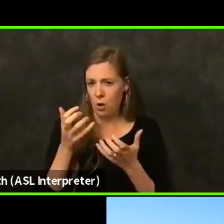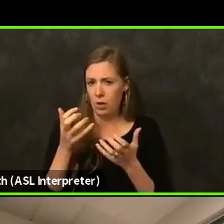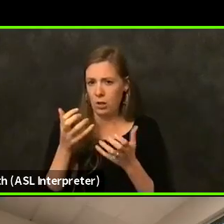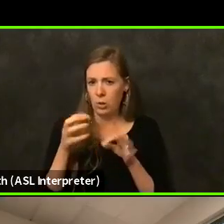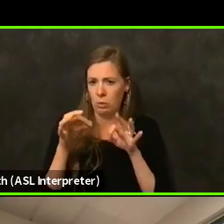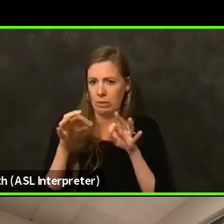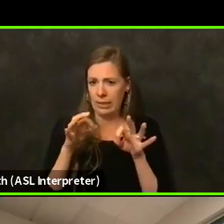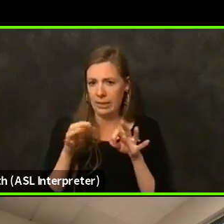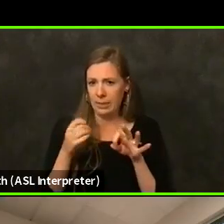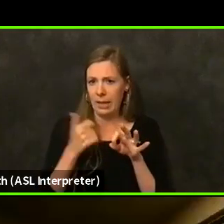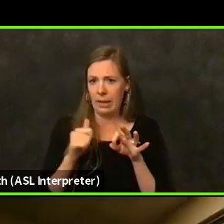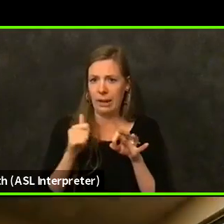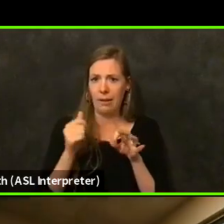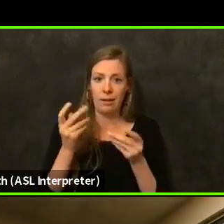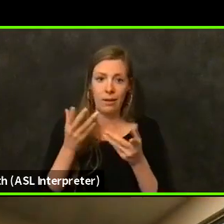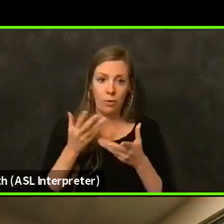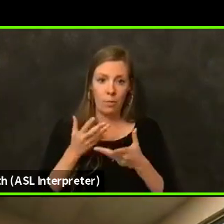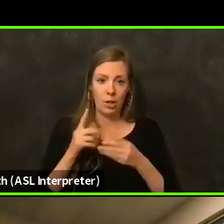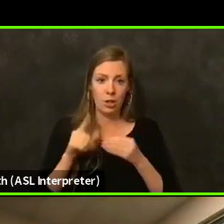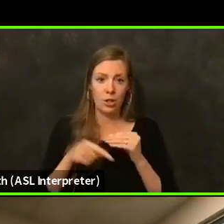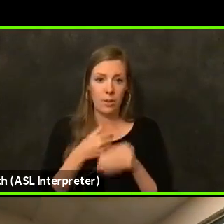little bit of an update with the members of the public